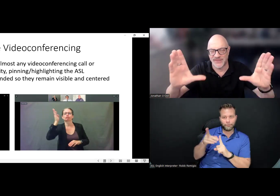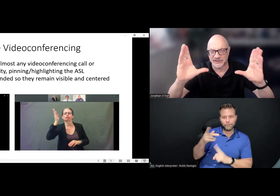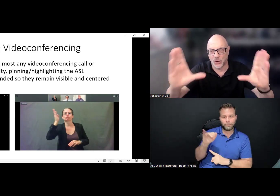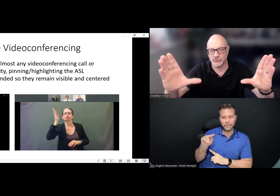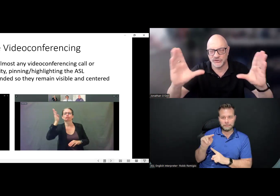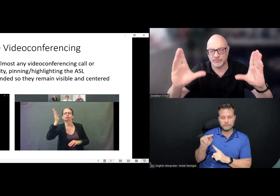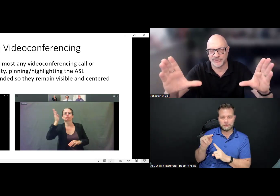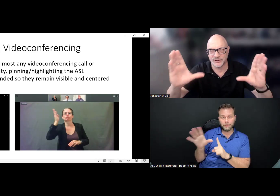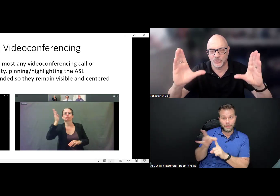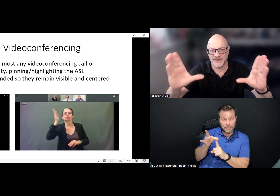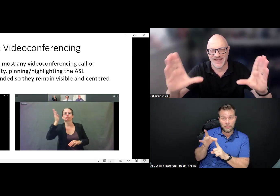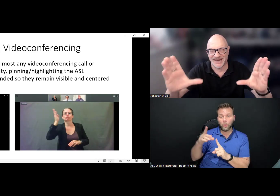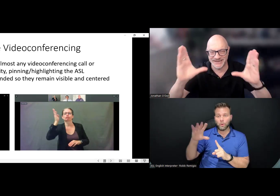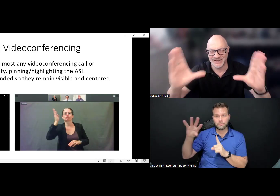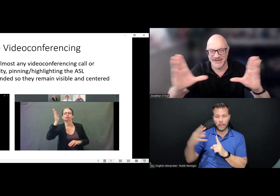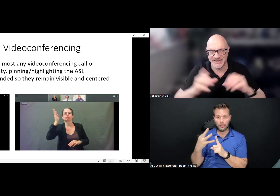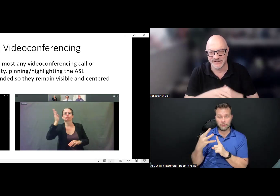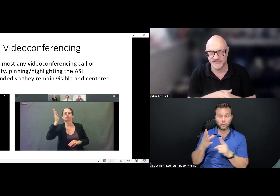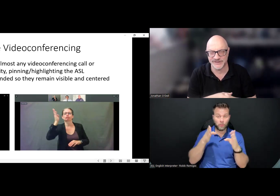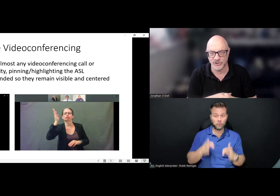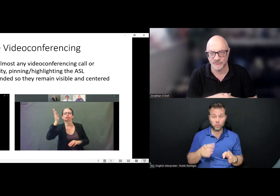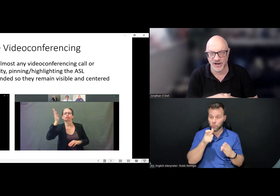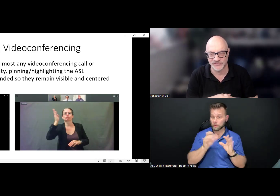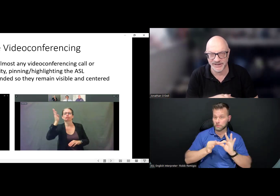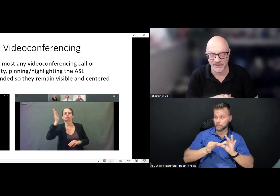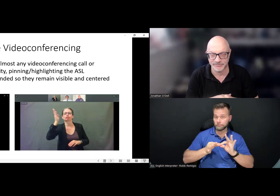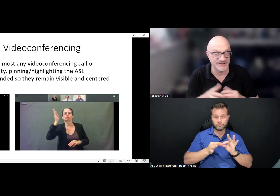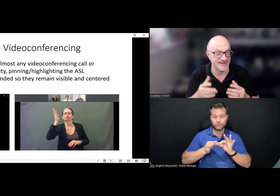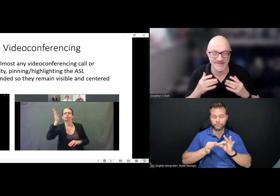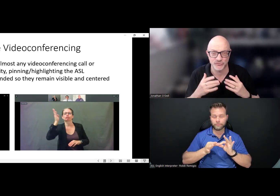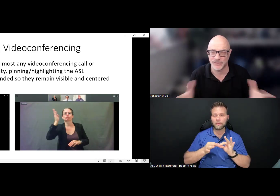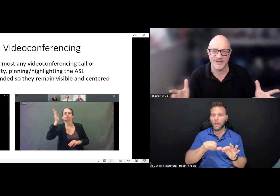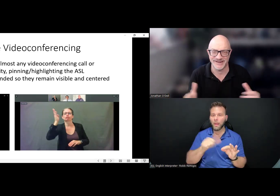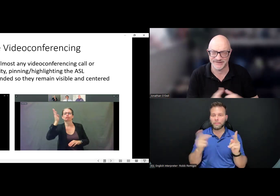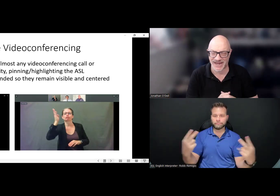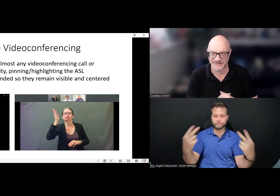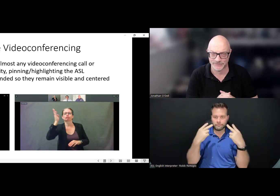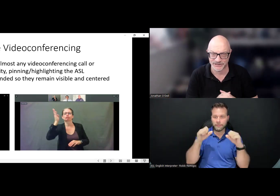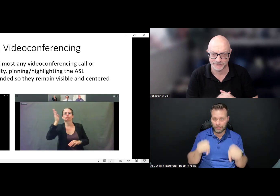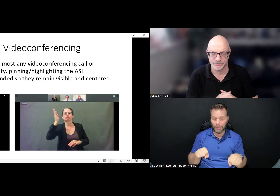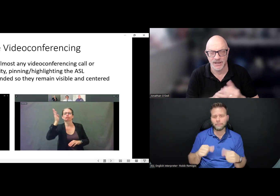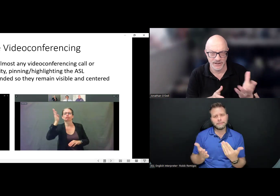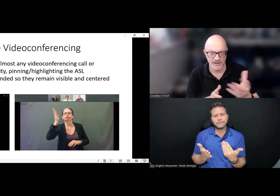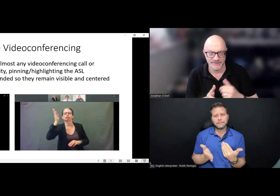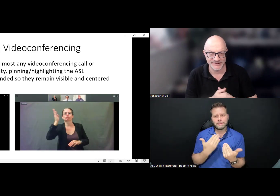person would panic, where did the interpreter go, and now we do spotlighting and pinning to make sure only the person signing is visible for everybody